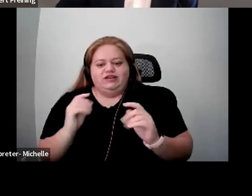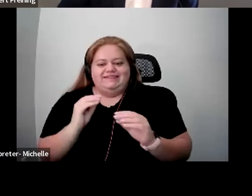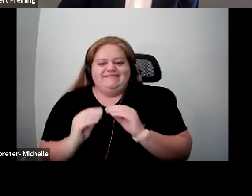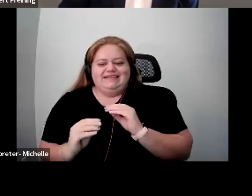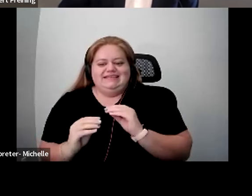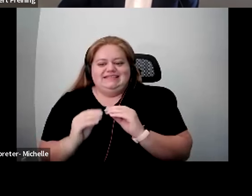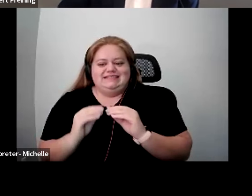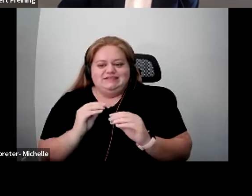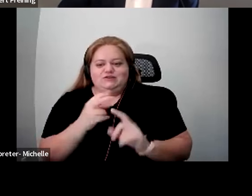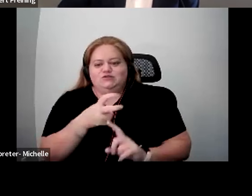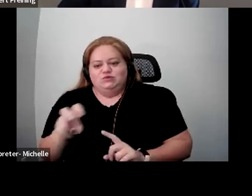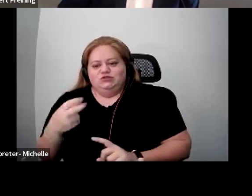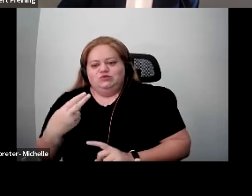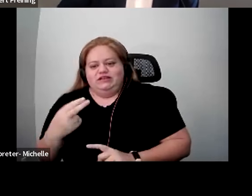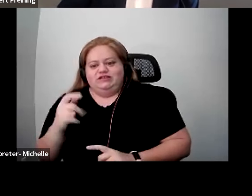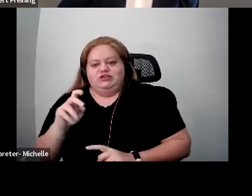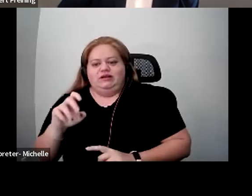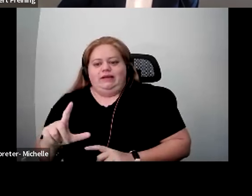trying to switch to HTML as opposed to PDF.